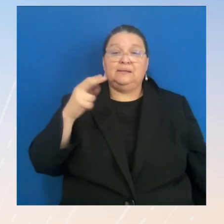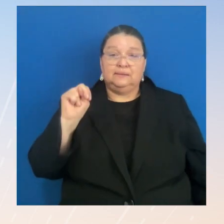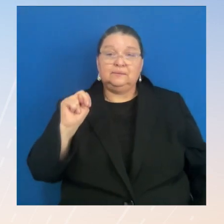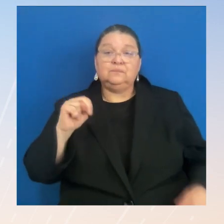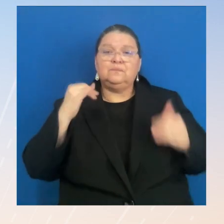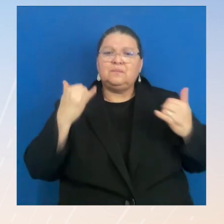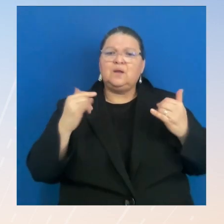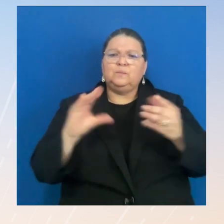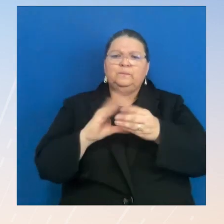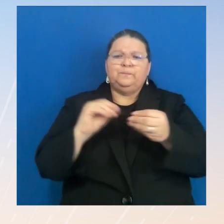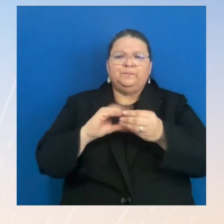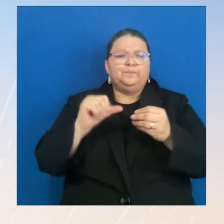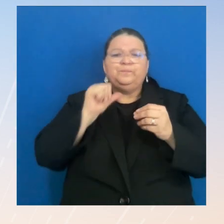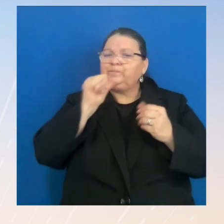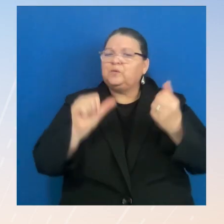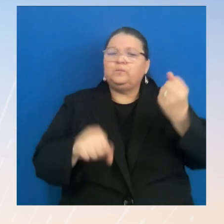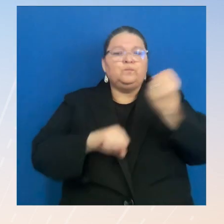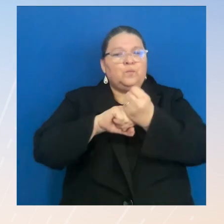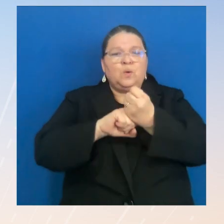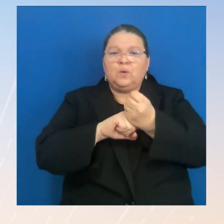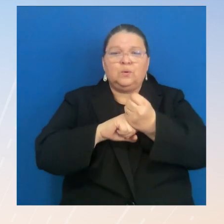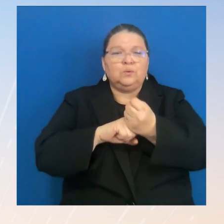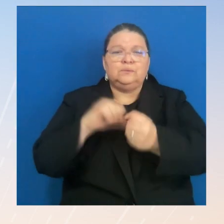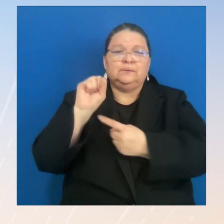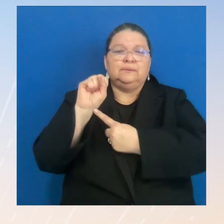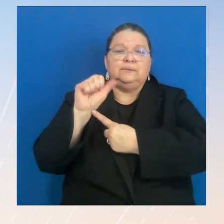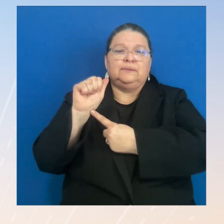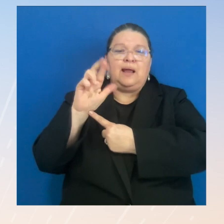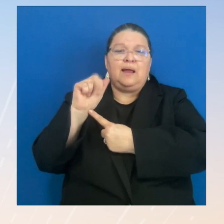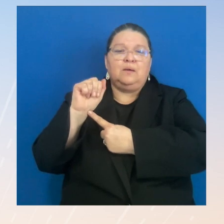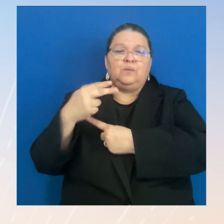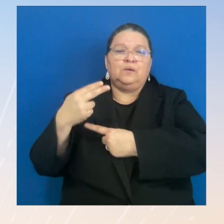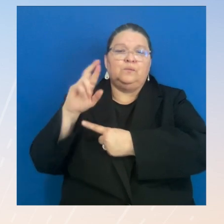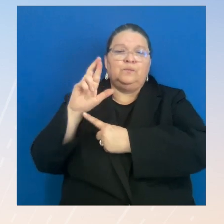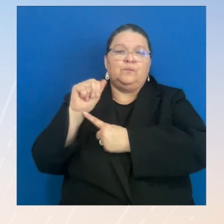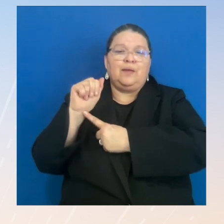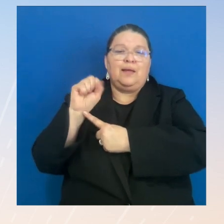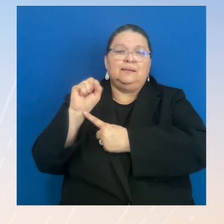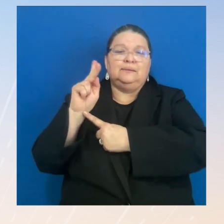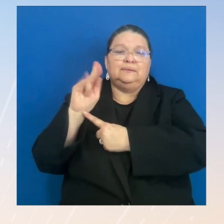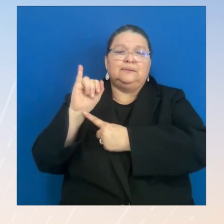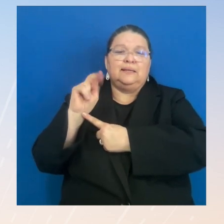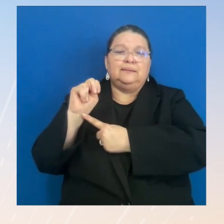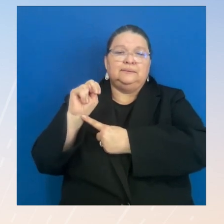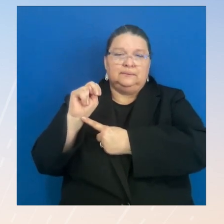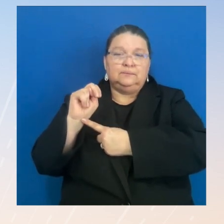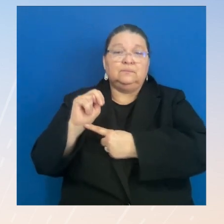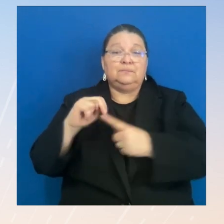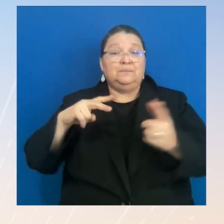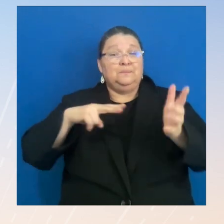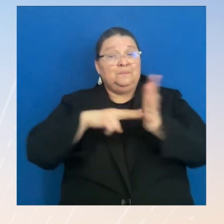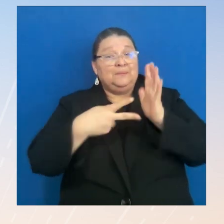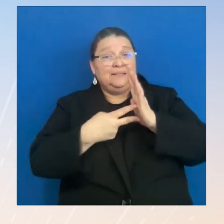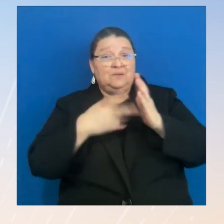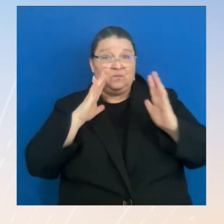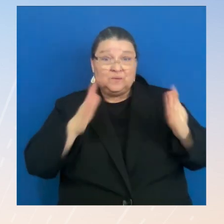Why do they need to confirm all of these nominees at once? Ms. Psaki: Well, I would say, first, that Sarah Bloom Raskin is one of the most qualified individuals